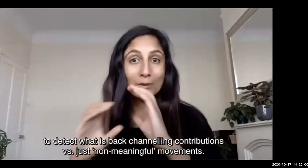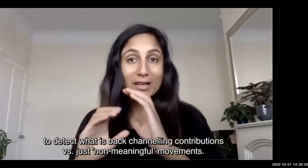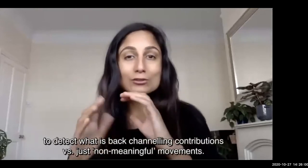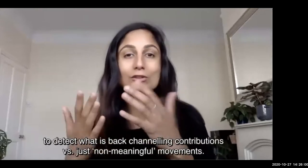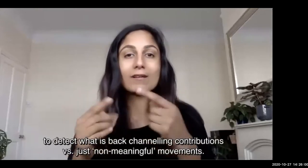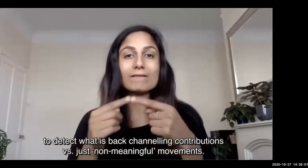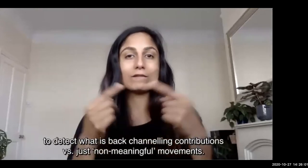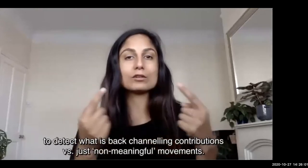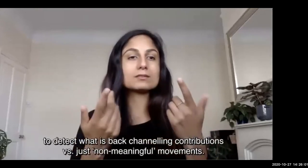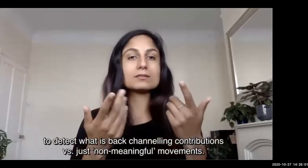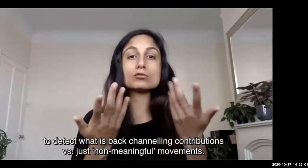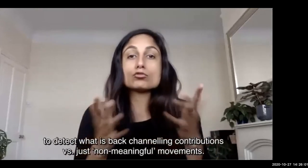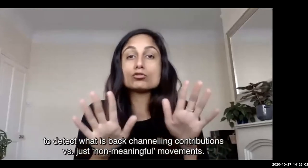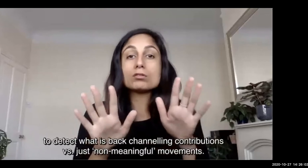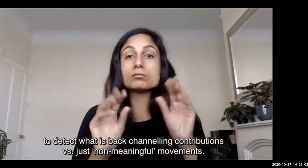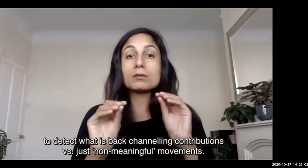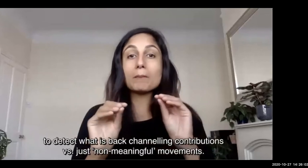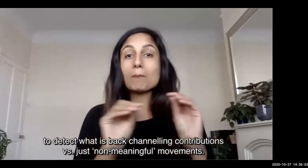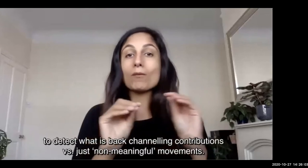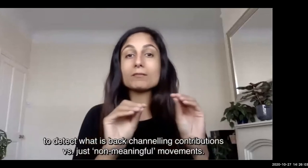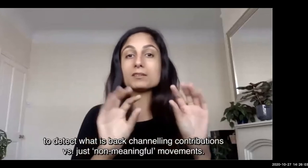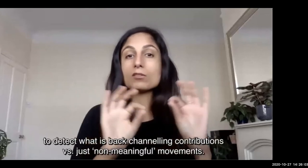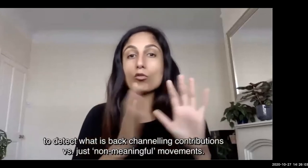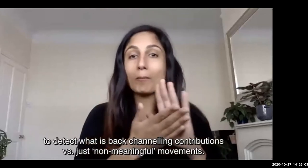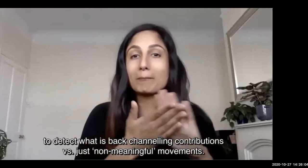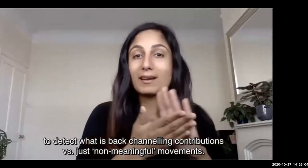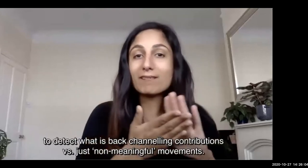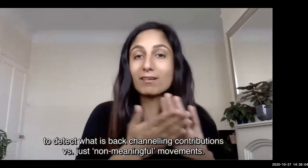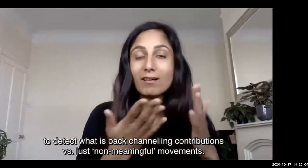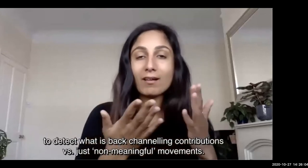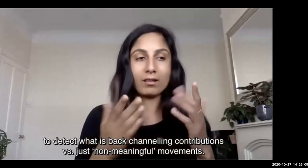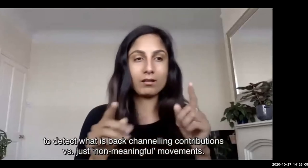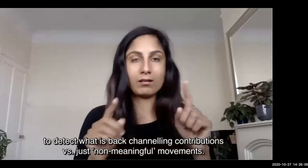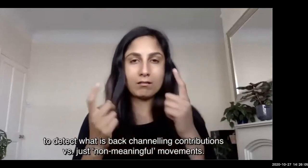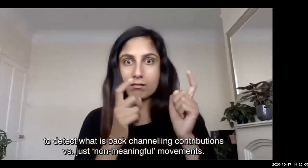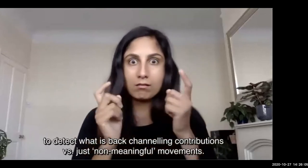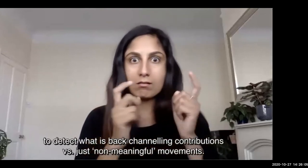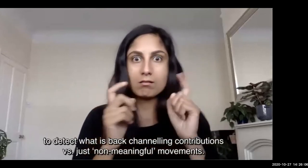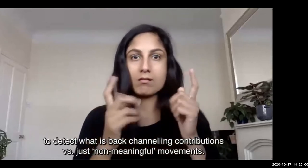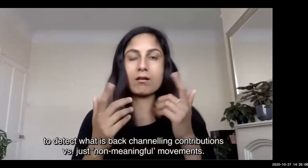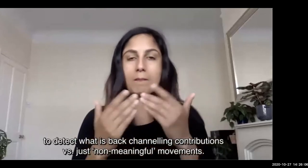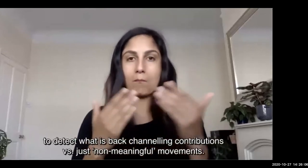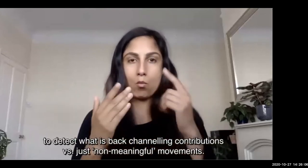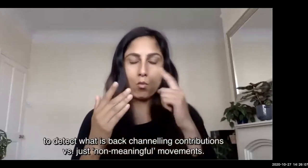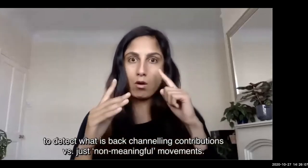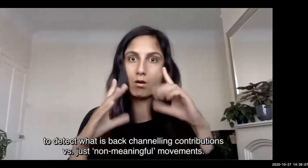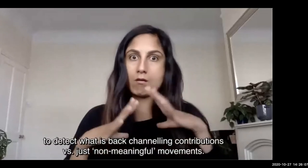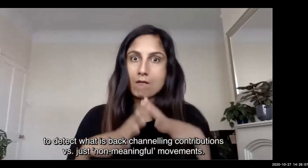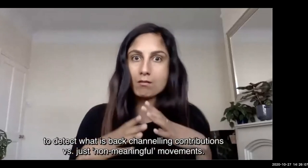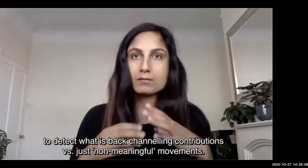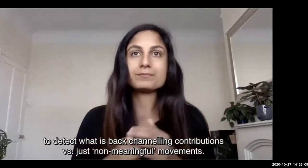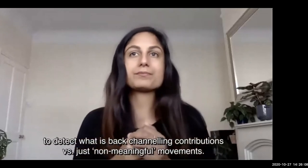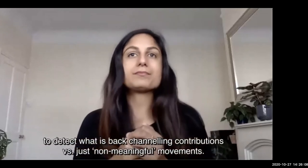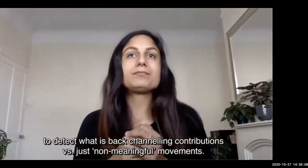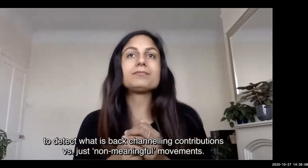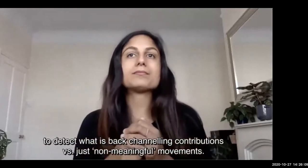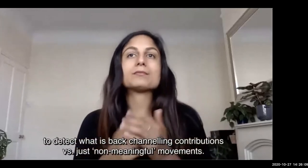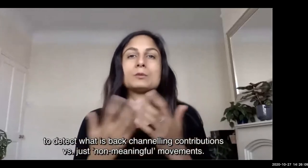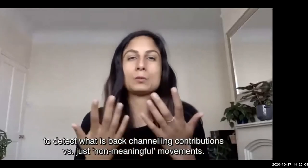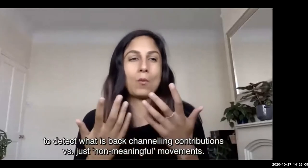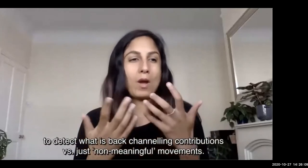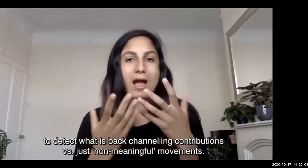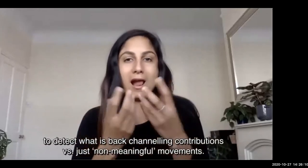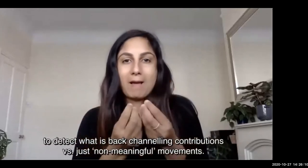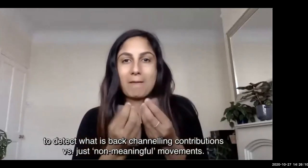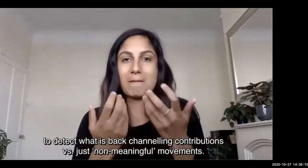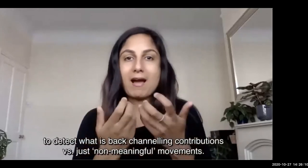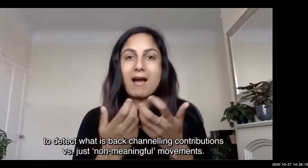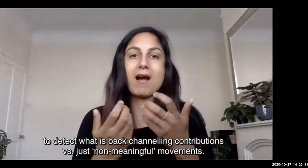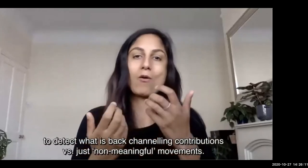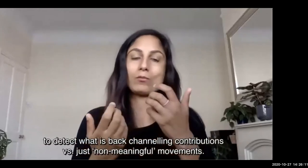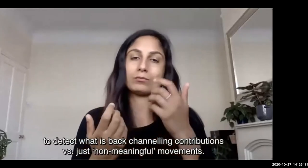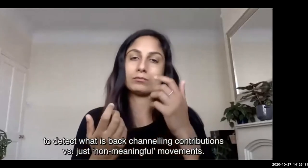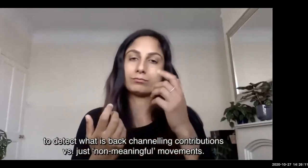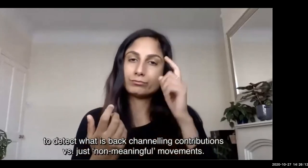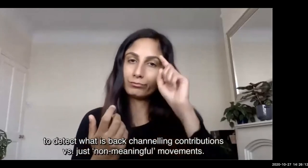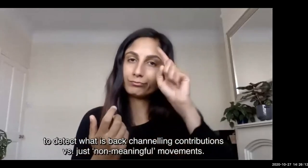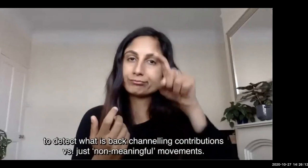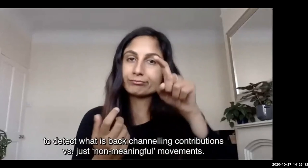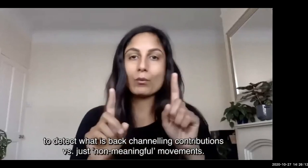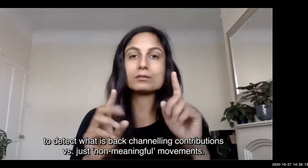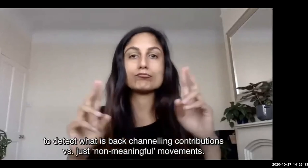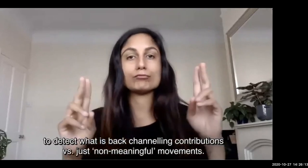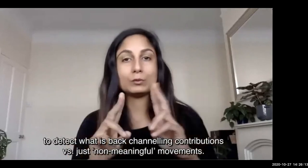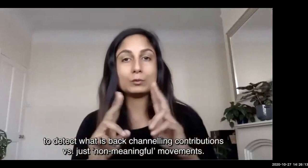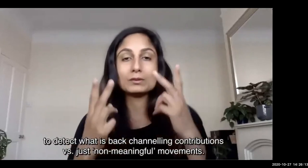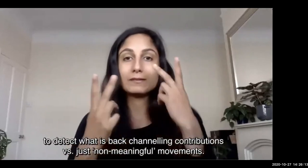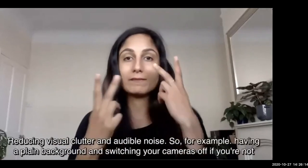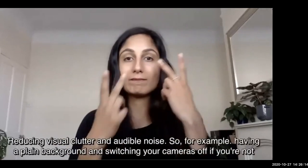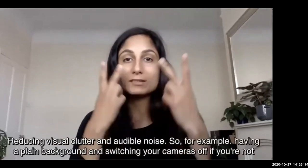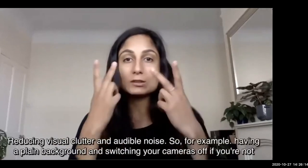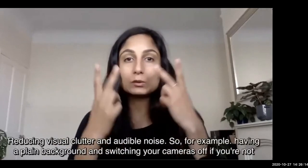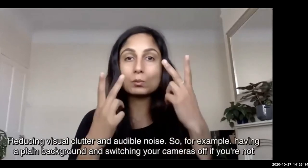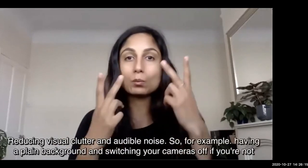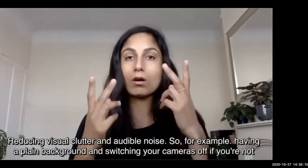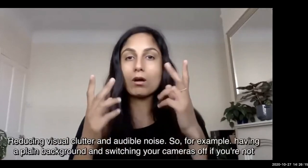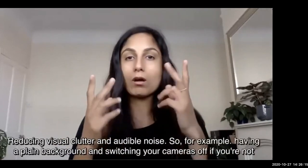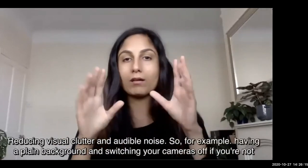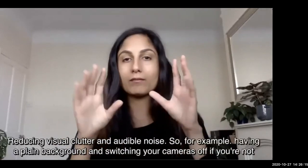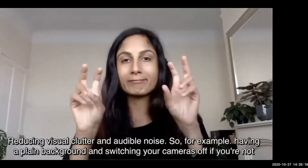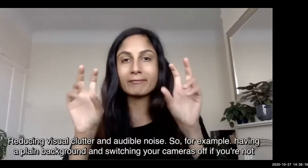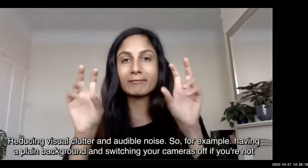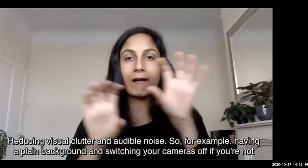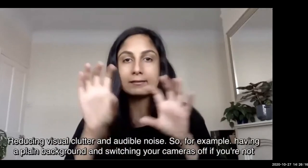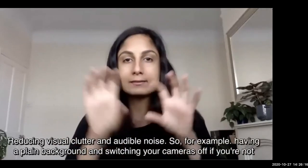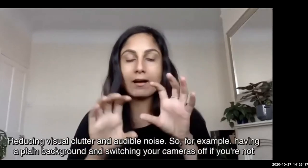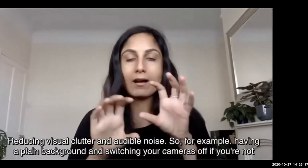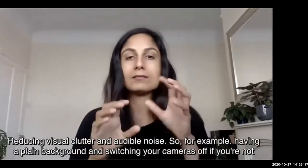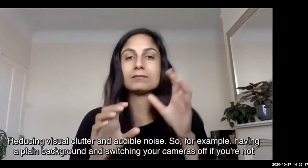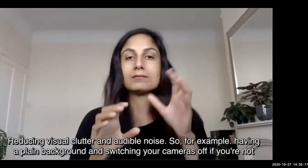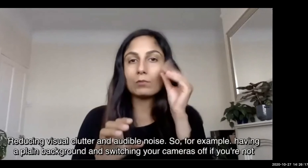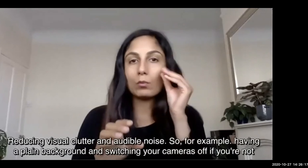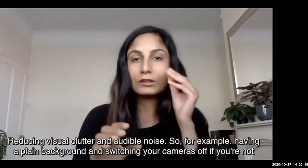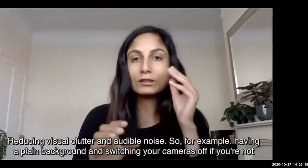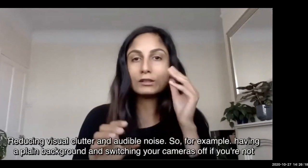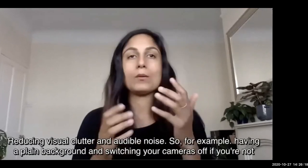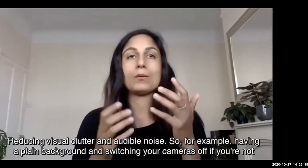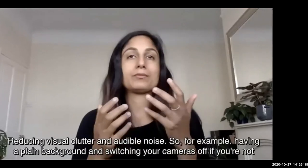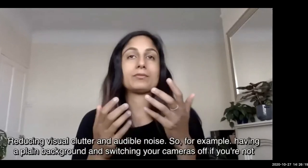versus just non-meaningful movements so reducing visual clutter um an audible noise